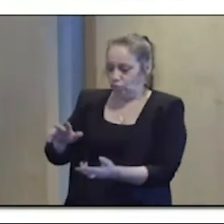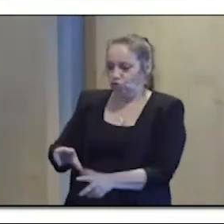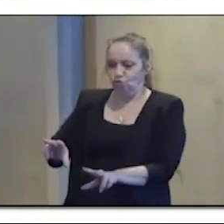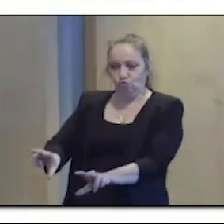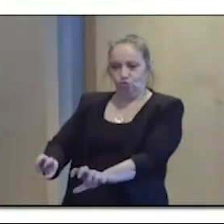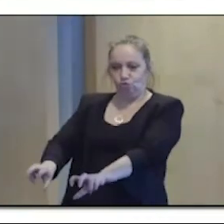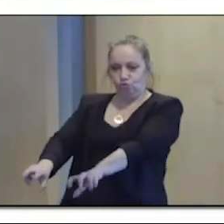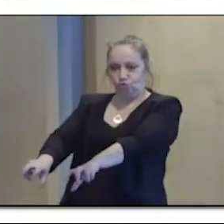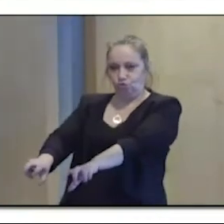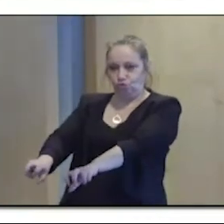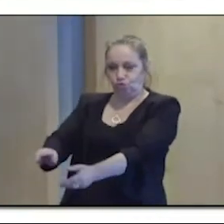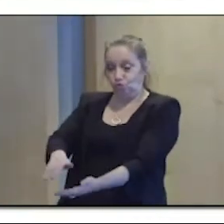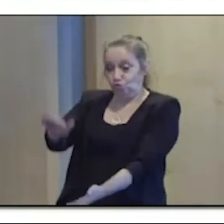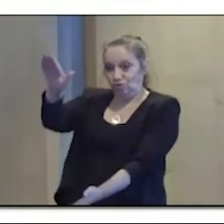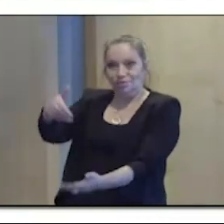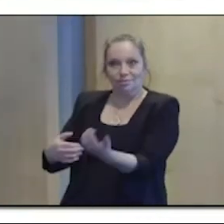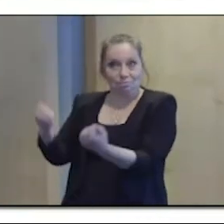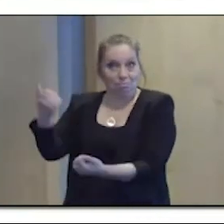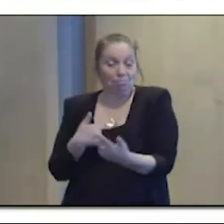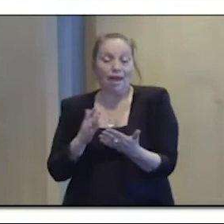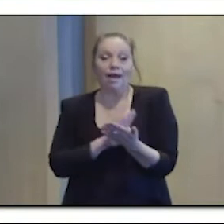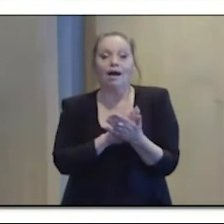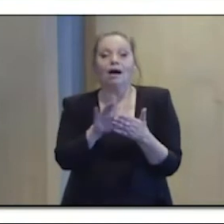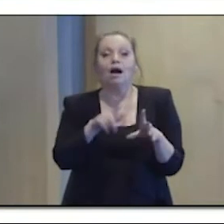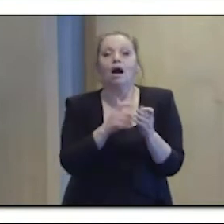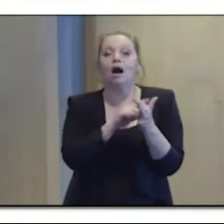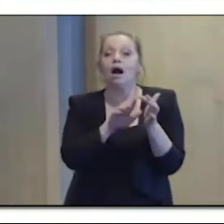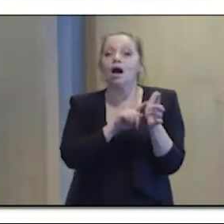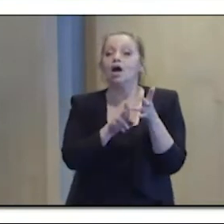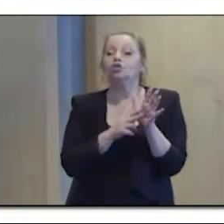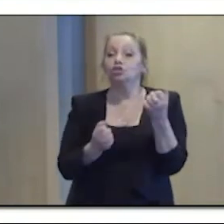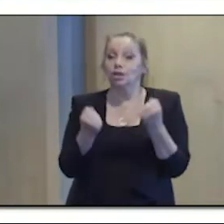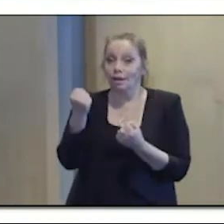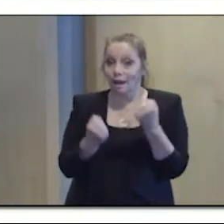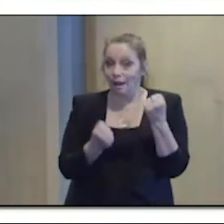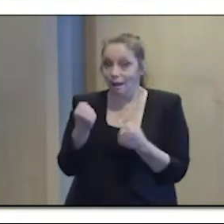And then there's hydrogen. So we could have hydrogen cars we could replace the methane